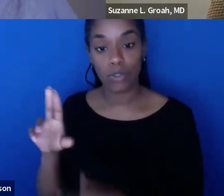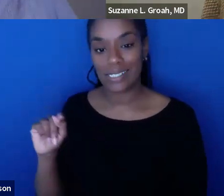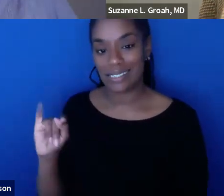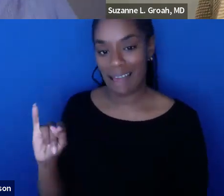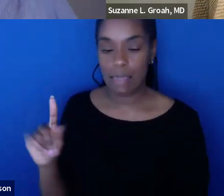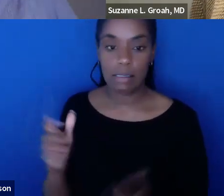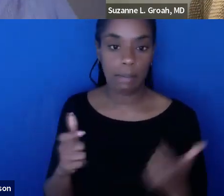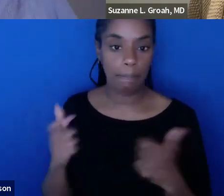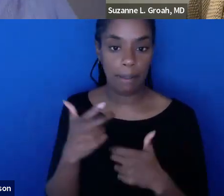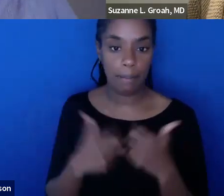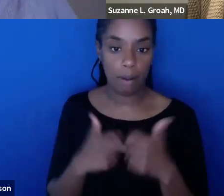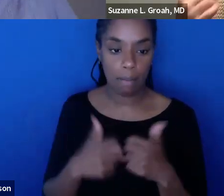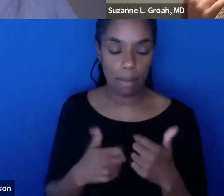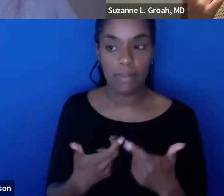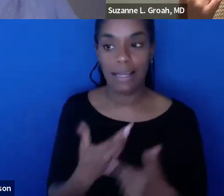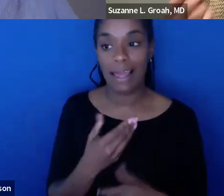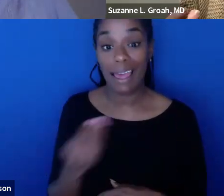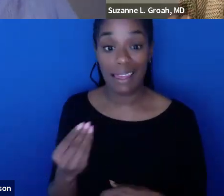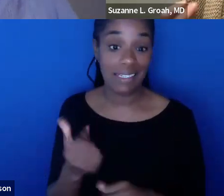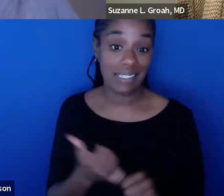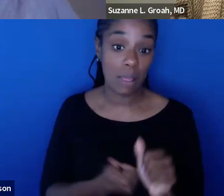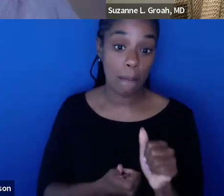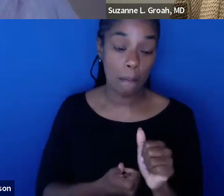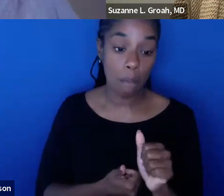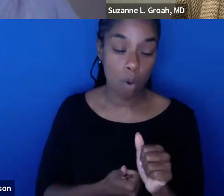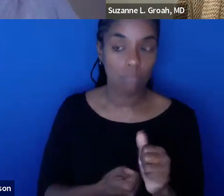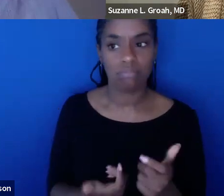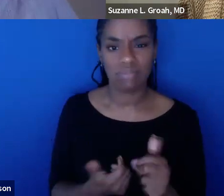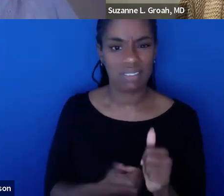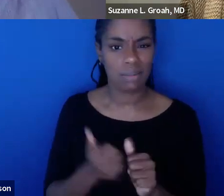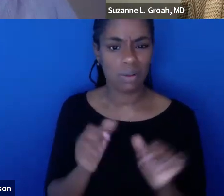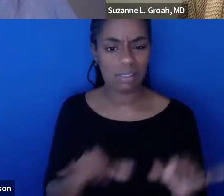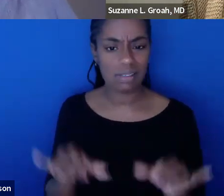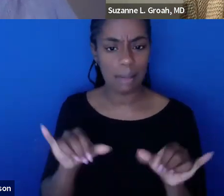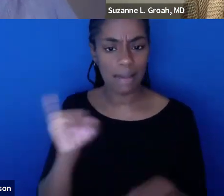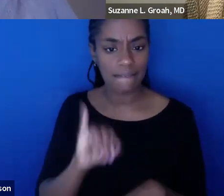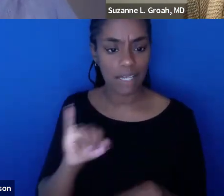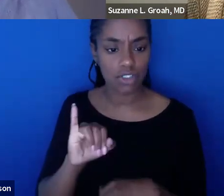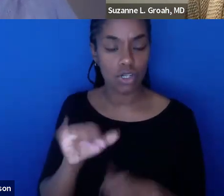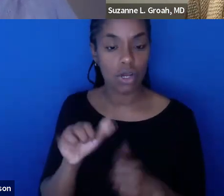It is also arguably the most, well it is the most common infection among people with spinal cord injury and disease.